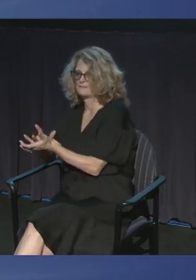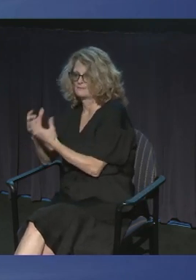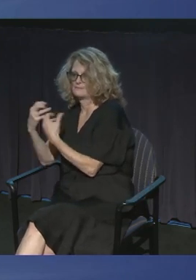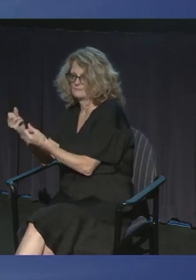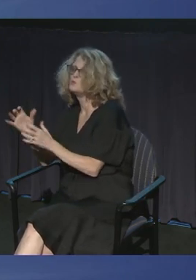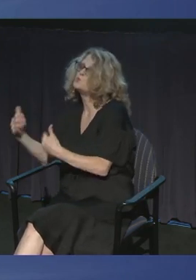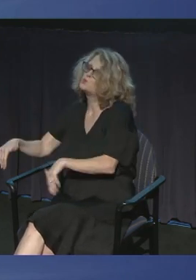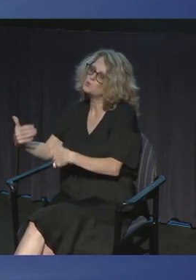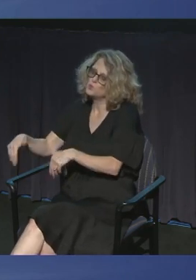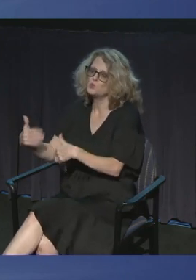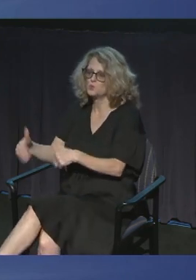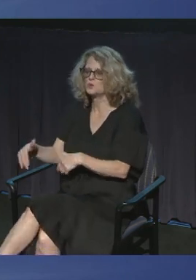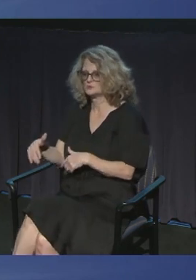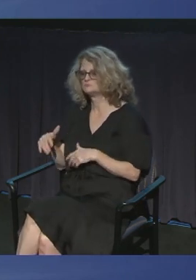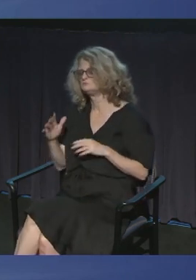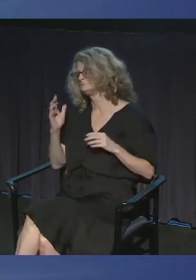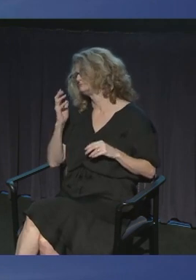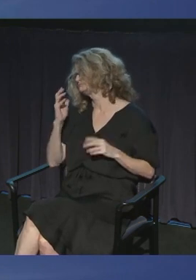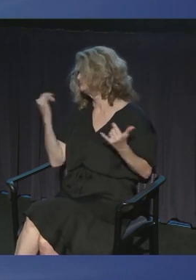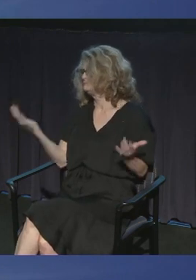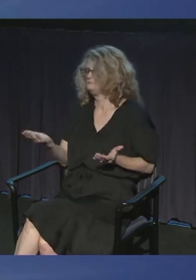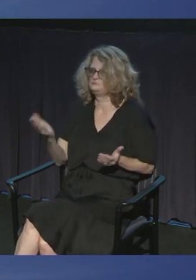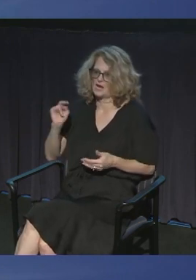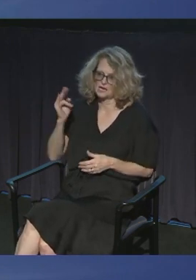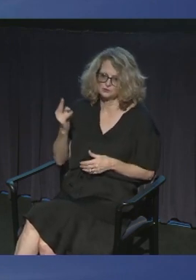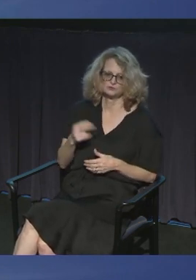NIH.